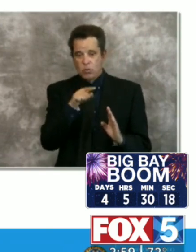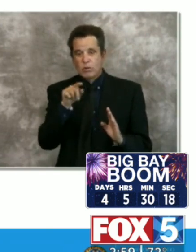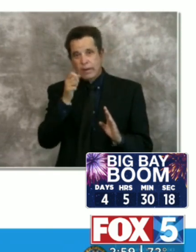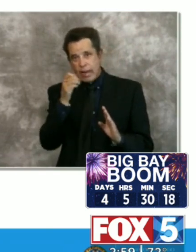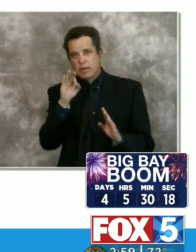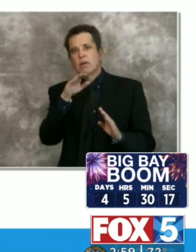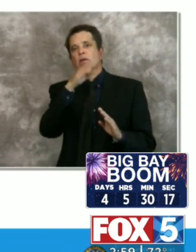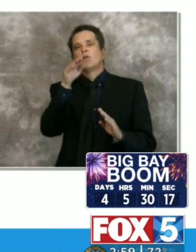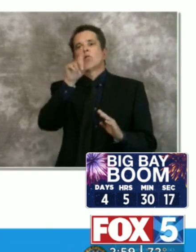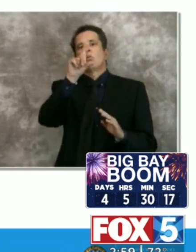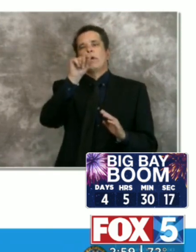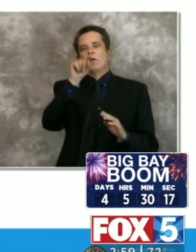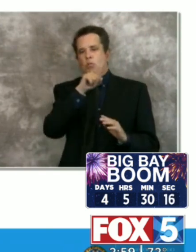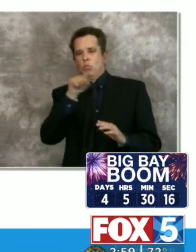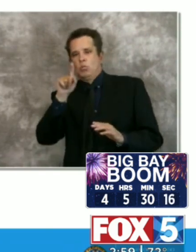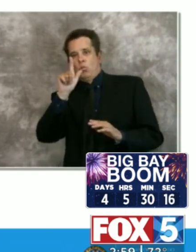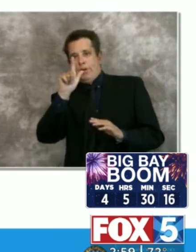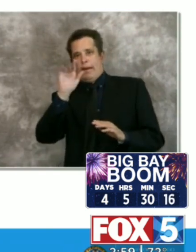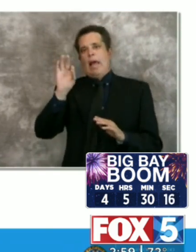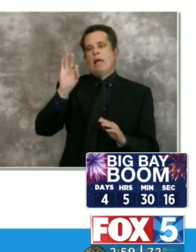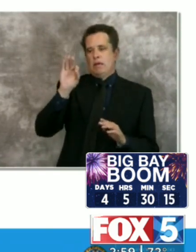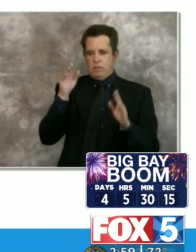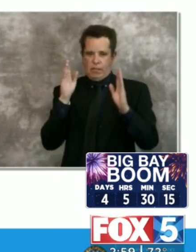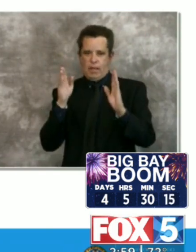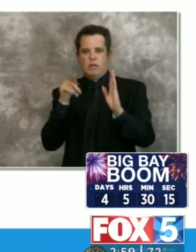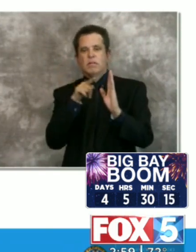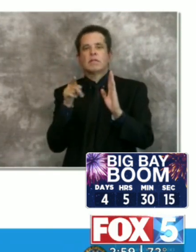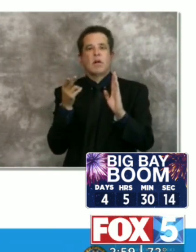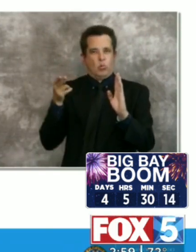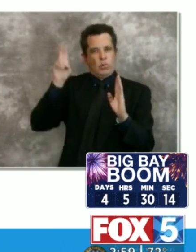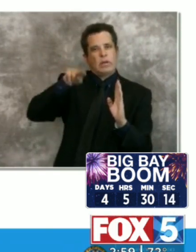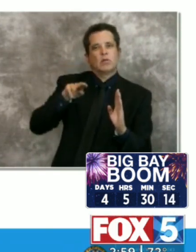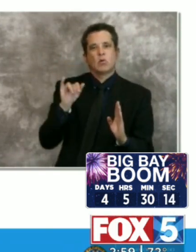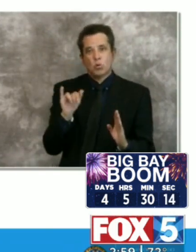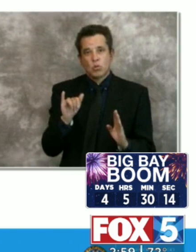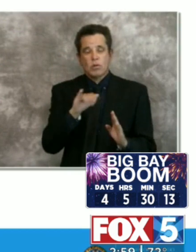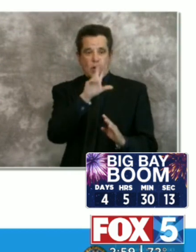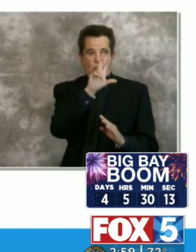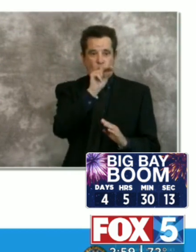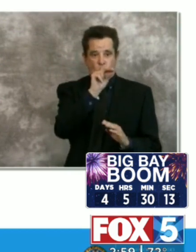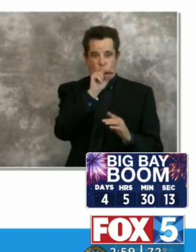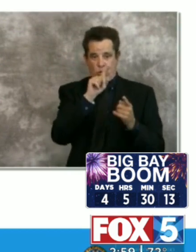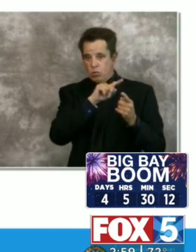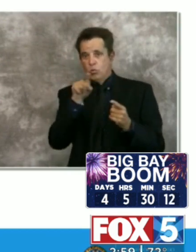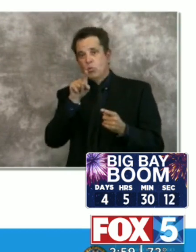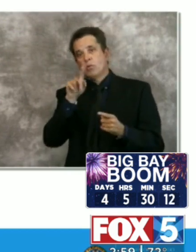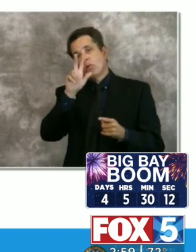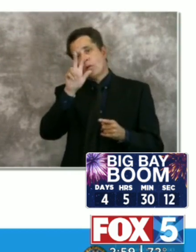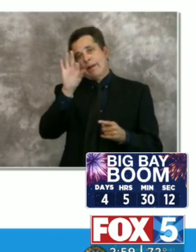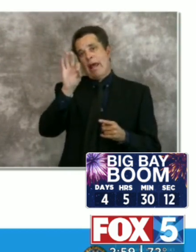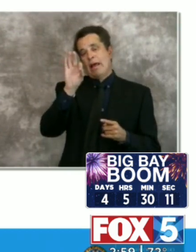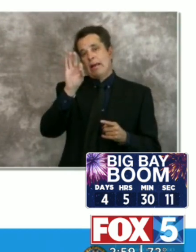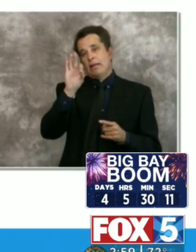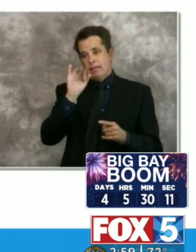YOU WILL SEE. THE 10 TO 19 YEAR OLD AGE GROUP ALSO IS INCREASING AND THEN OBVIOUSLY